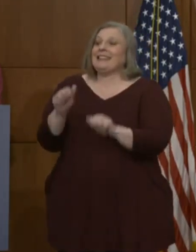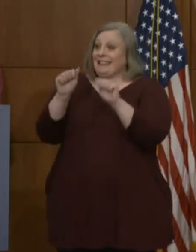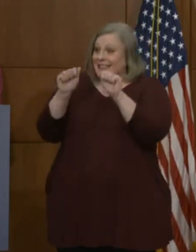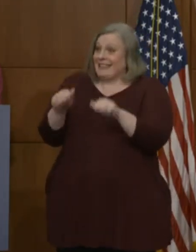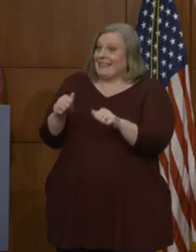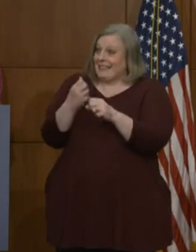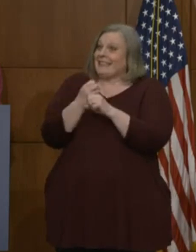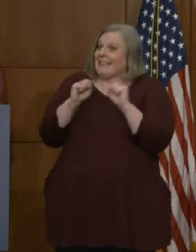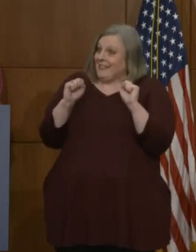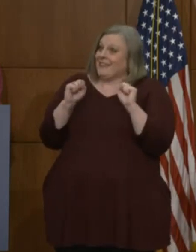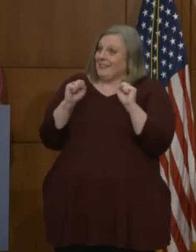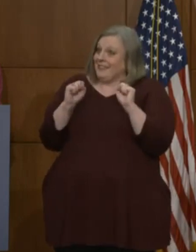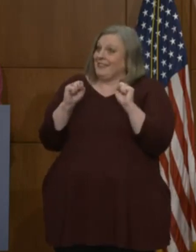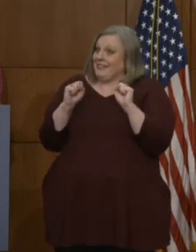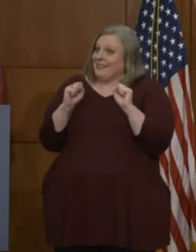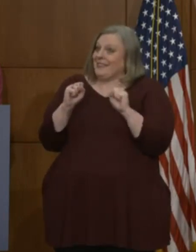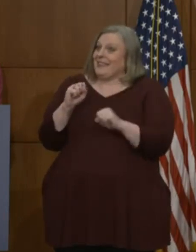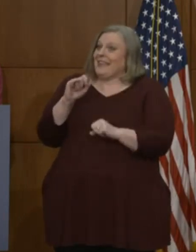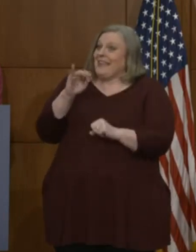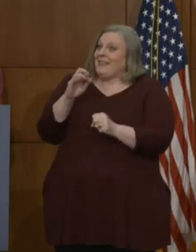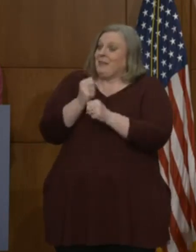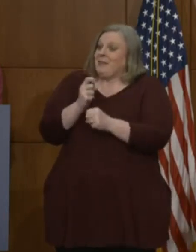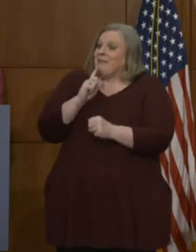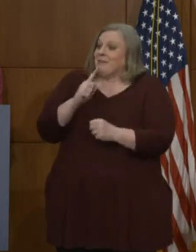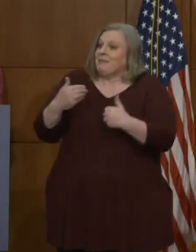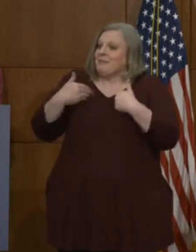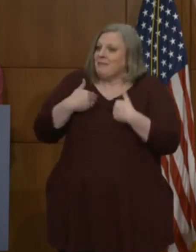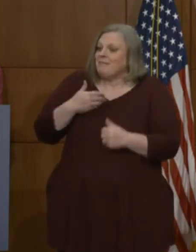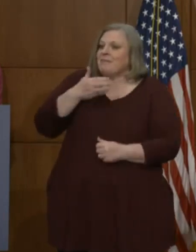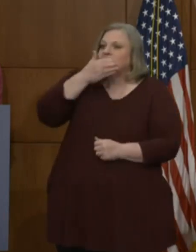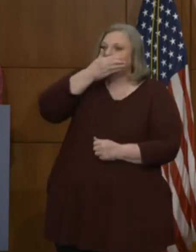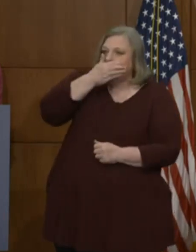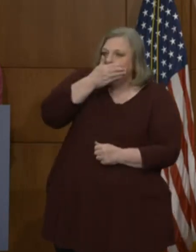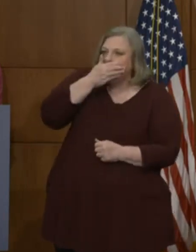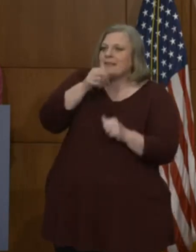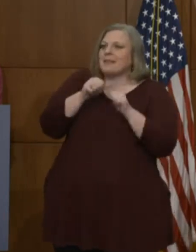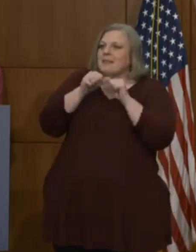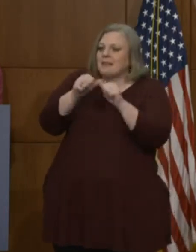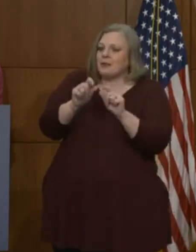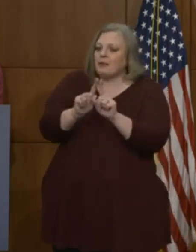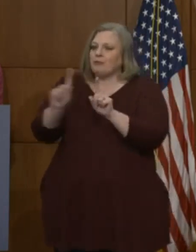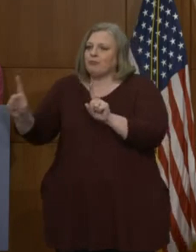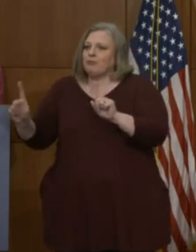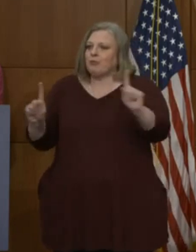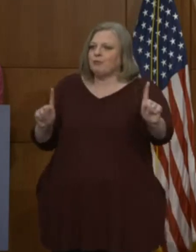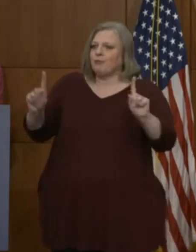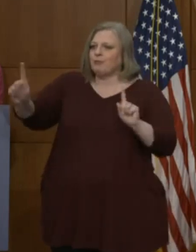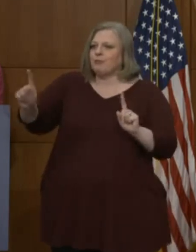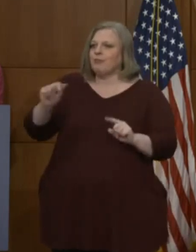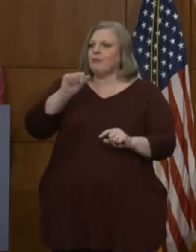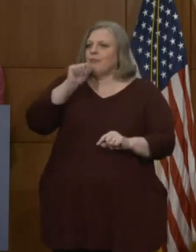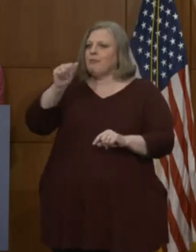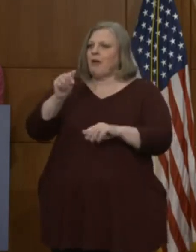MY LIST I CAN PROMISE YOU THAT BUT NOT THERE YET. BUT I THINK BUT NOT THERE YET. BUT I THINK THERE ARE WAYS WE CAN SAVE. BY